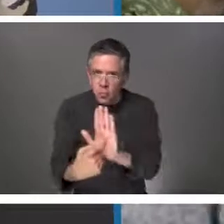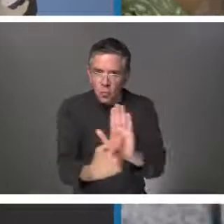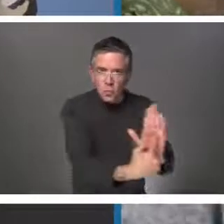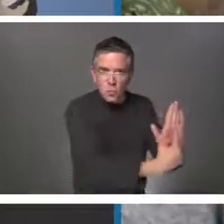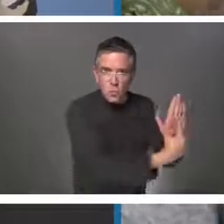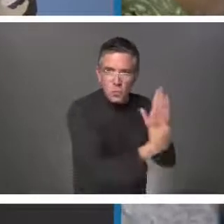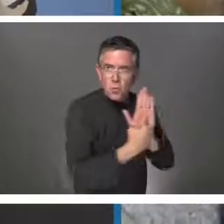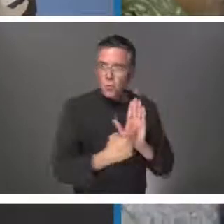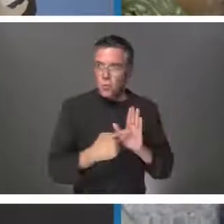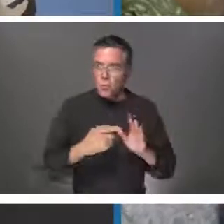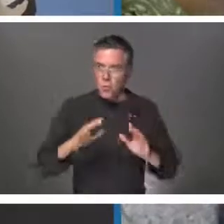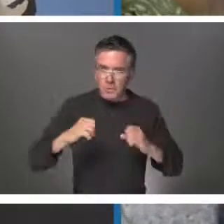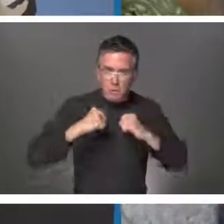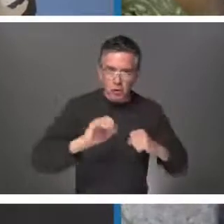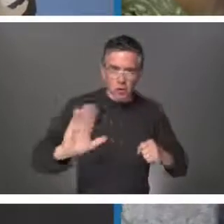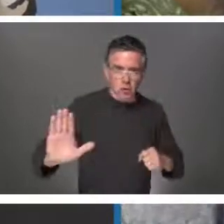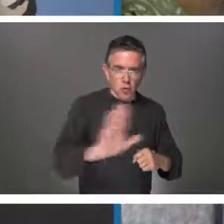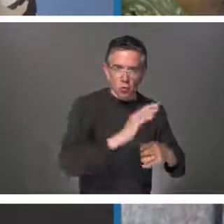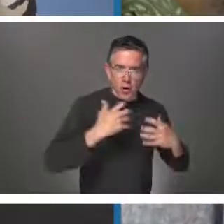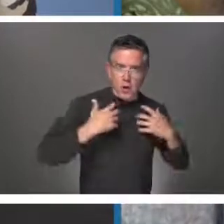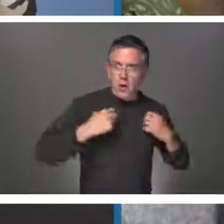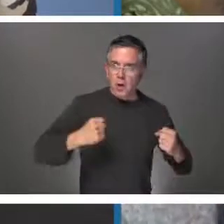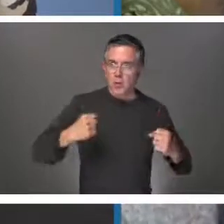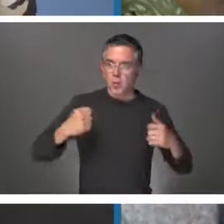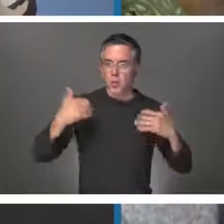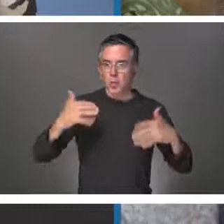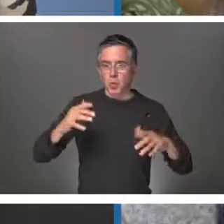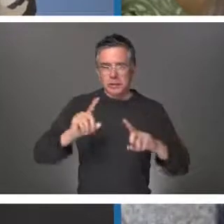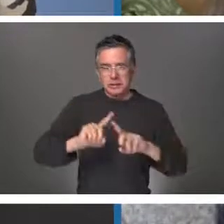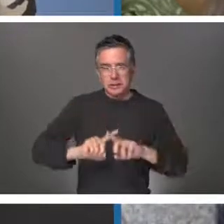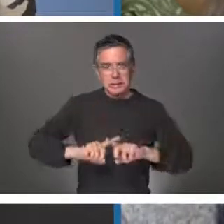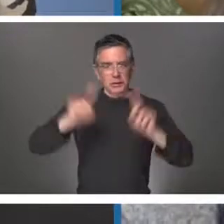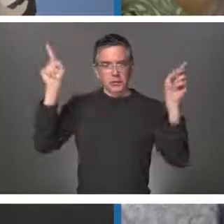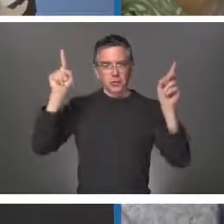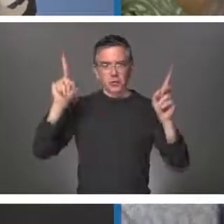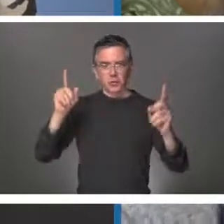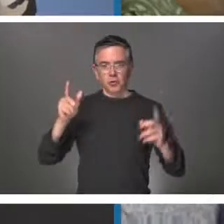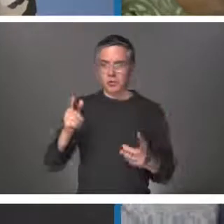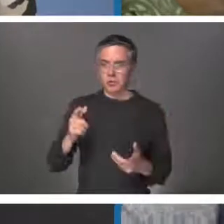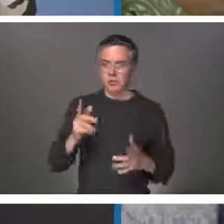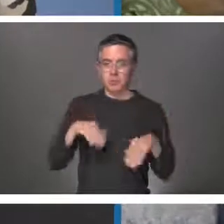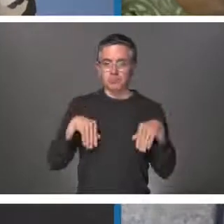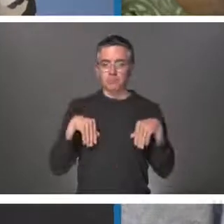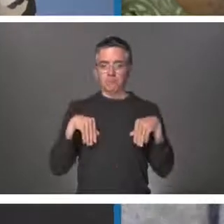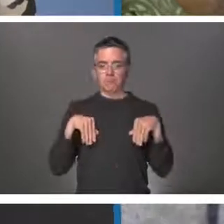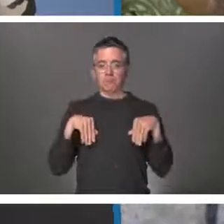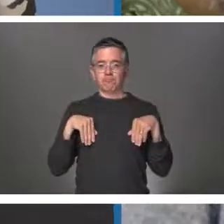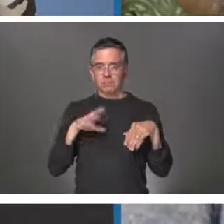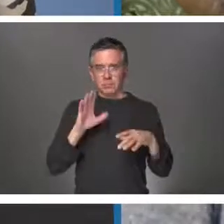A massive difference in just, you know, impacting the next people who are gonna come in the door.